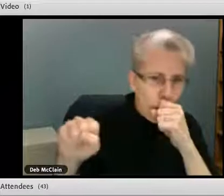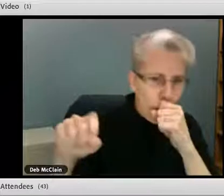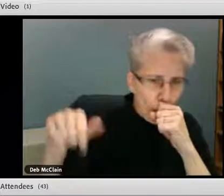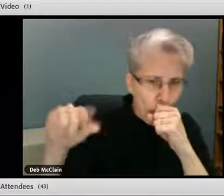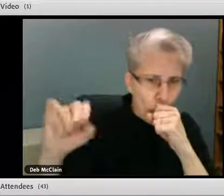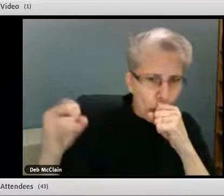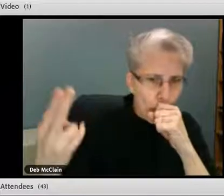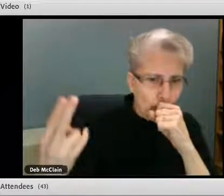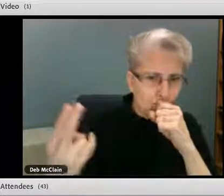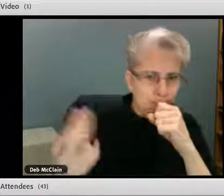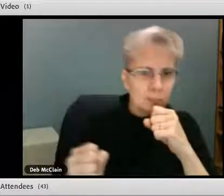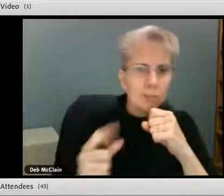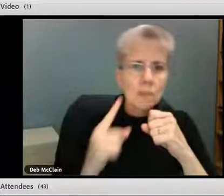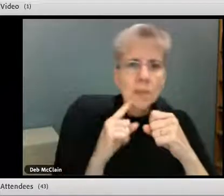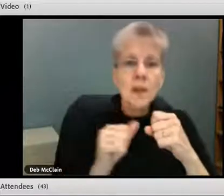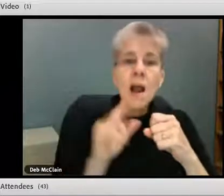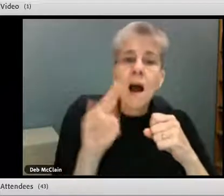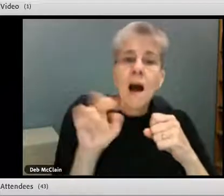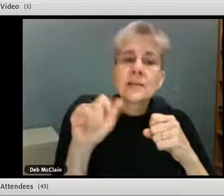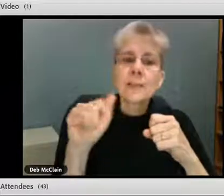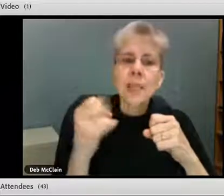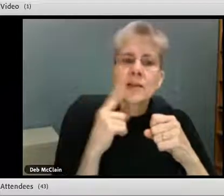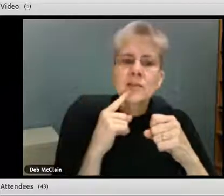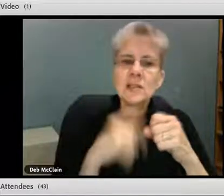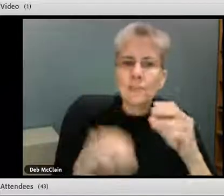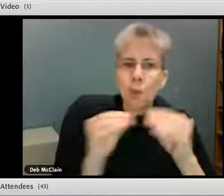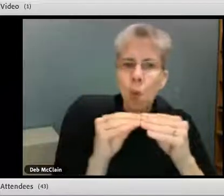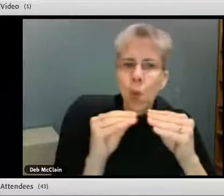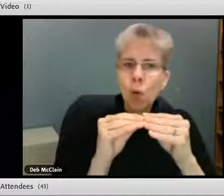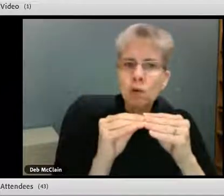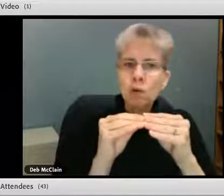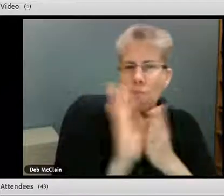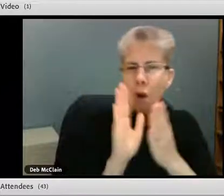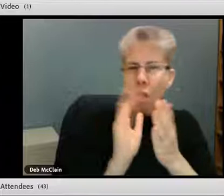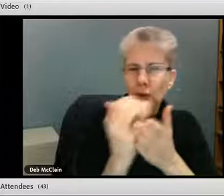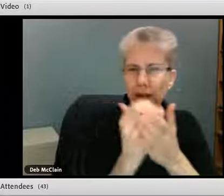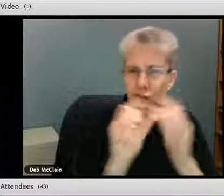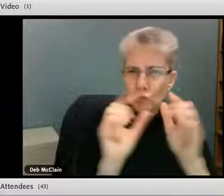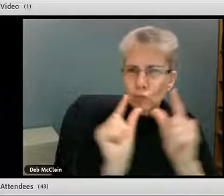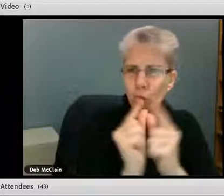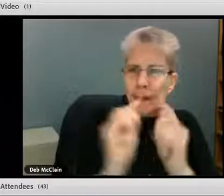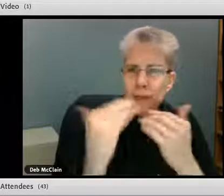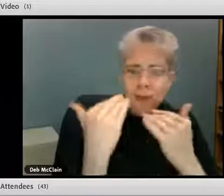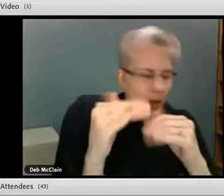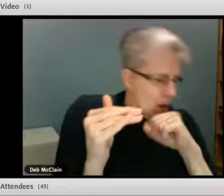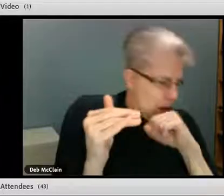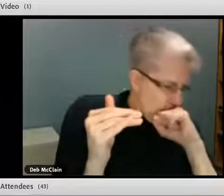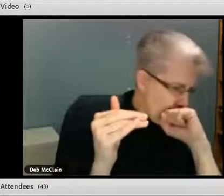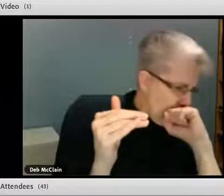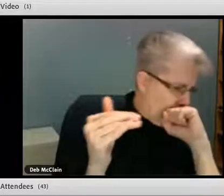Unsplash is a much smaller collection, and it's much more artsy. They're beautiful photographs,